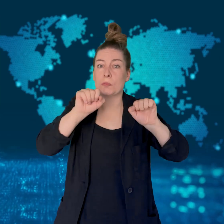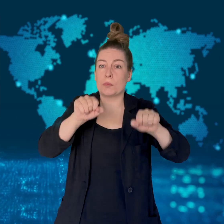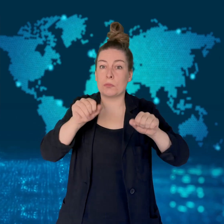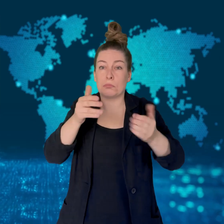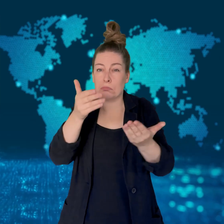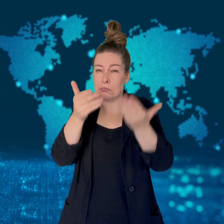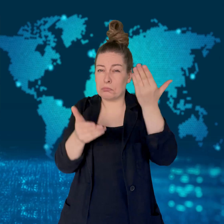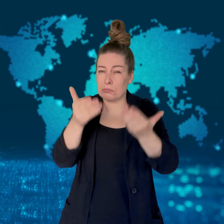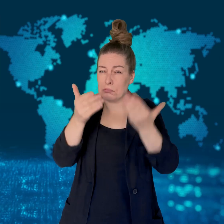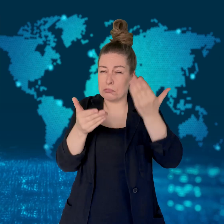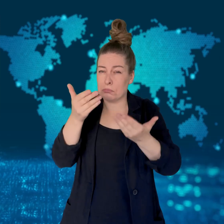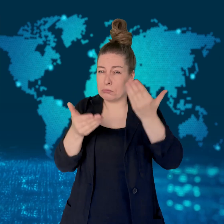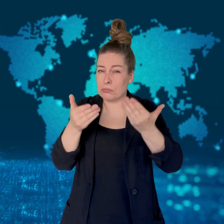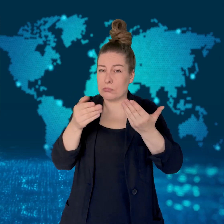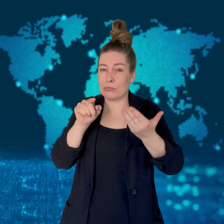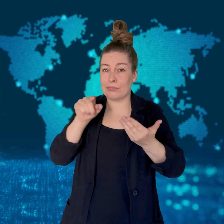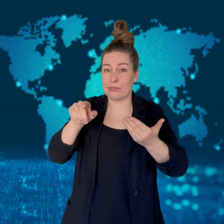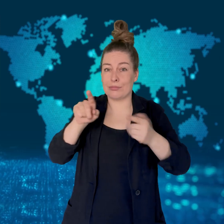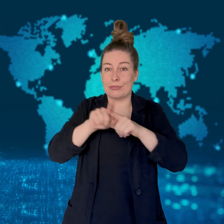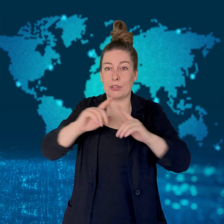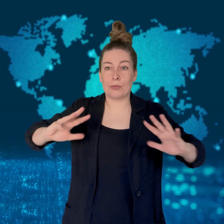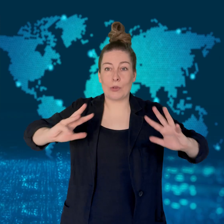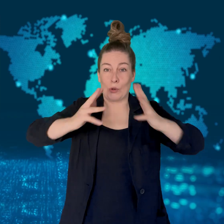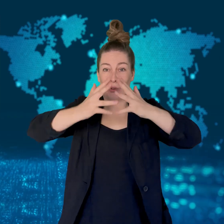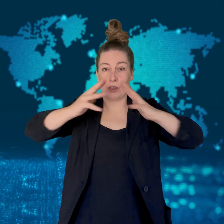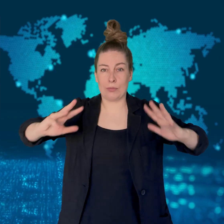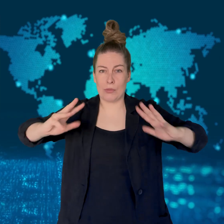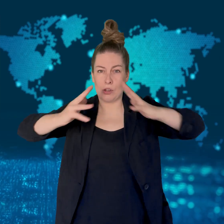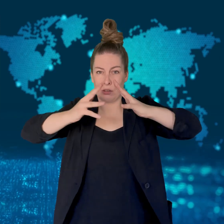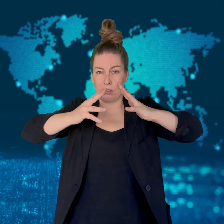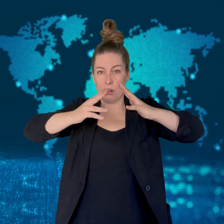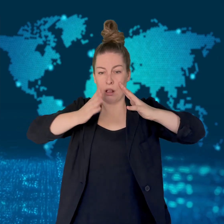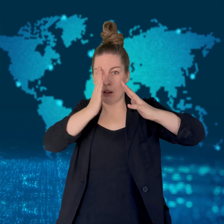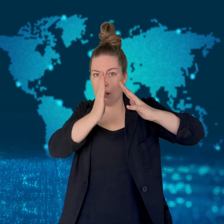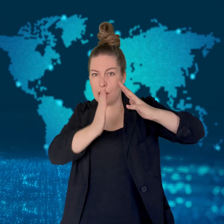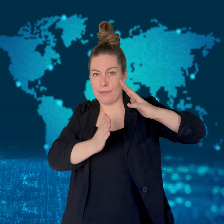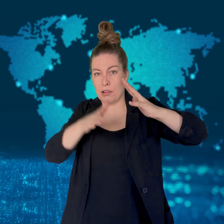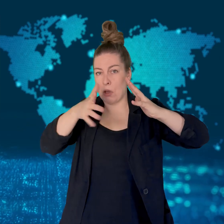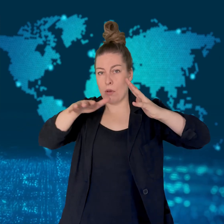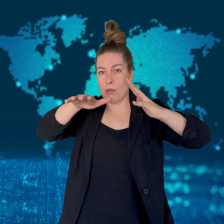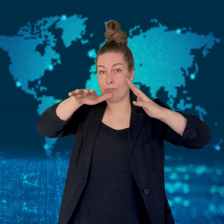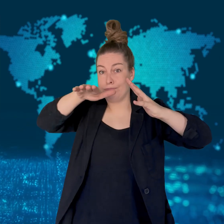That tsunami could bring extremely high waves to the island